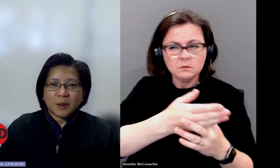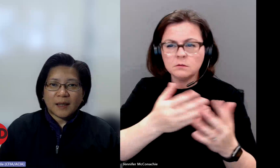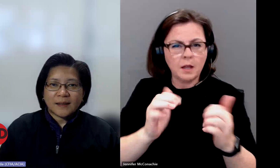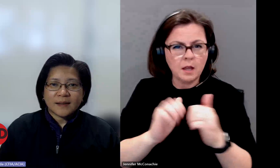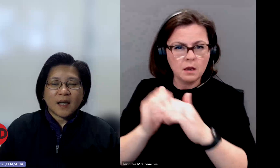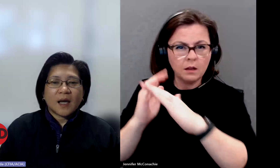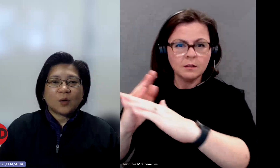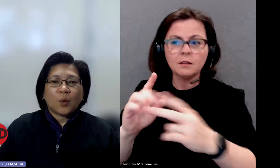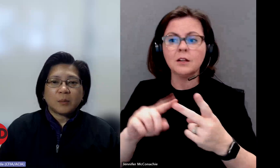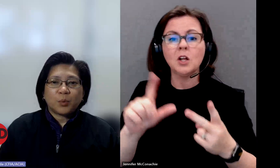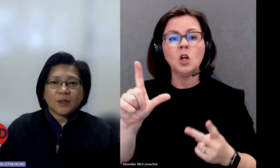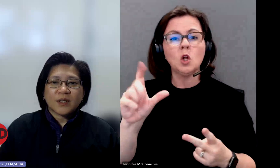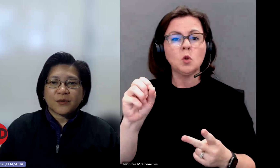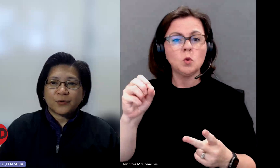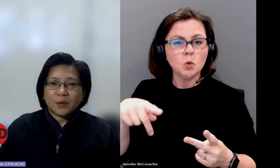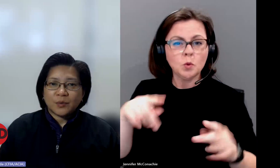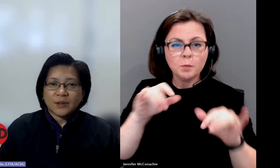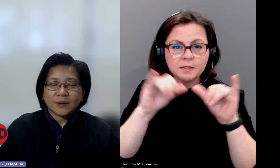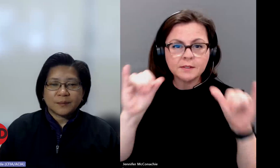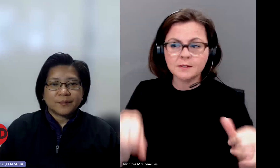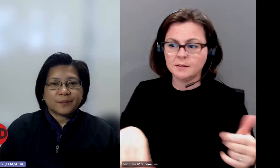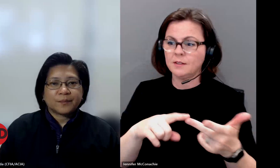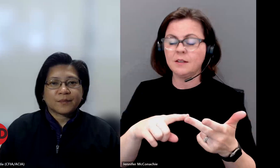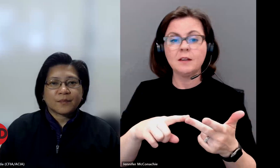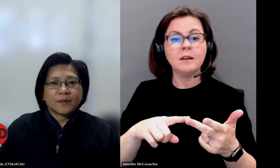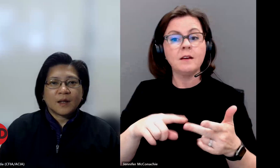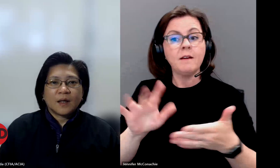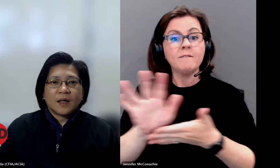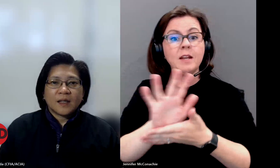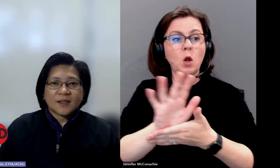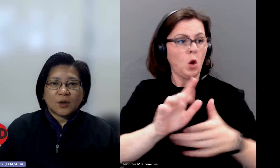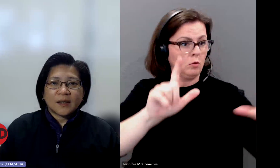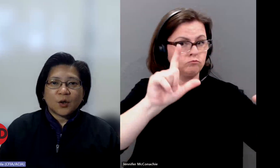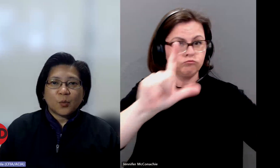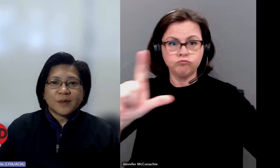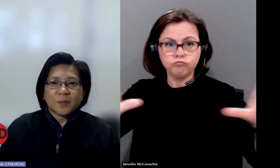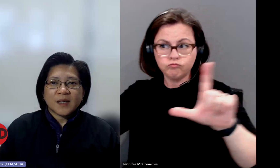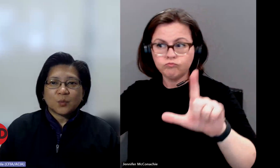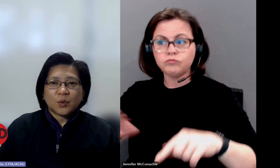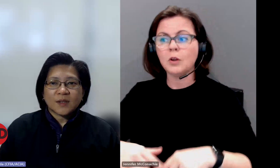and whiteboards throughout; installing open-space workstations